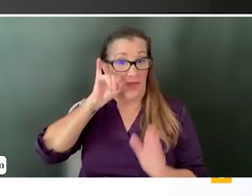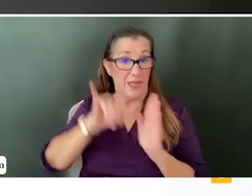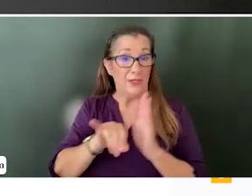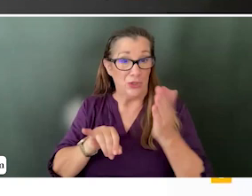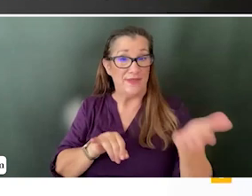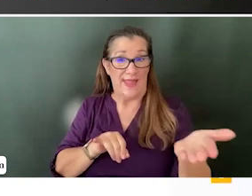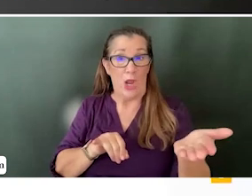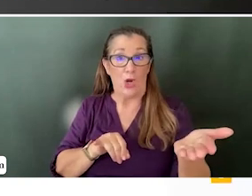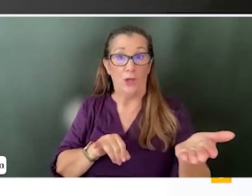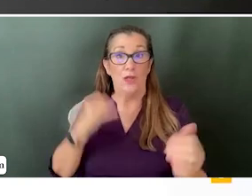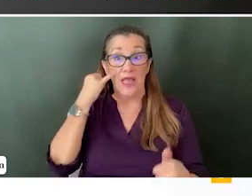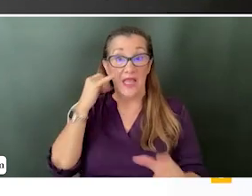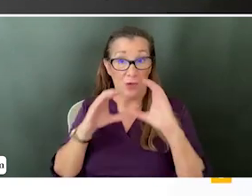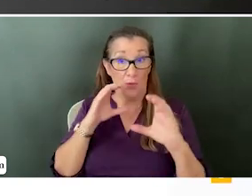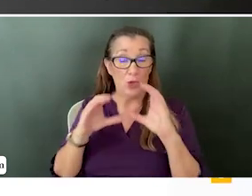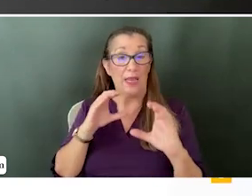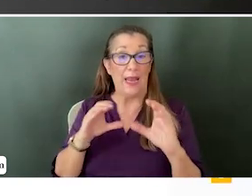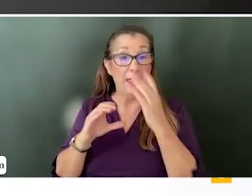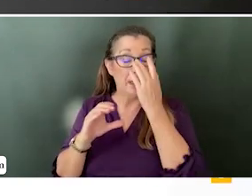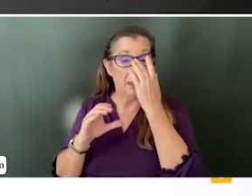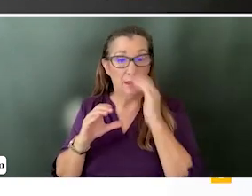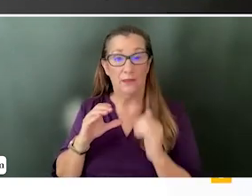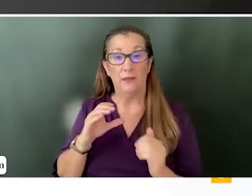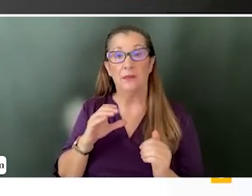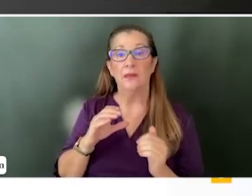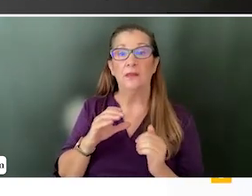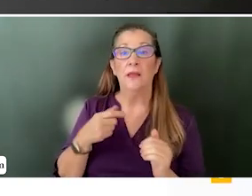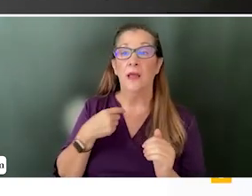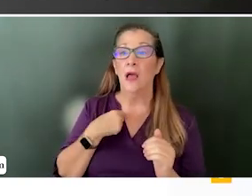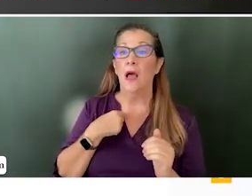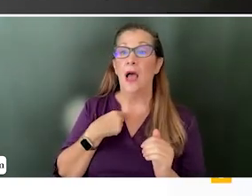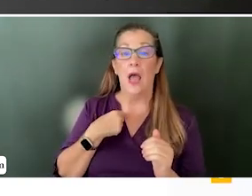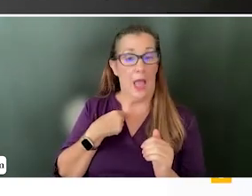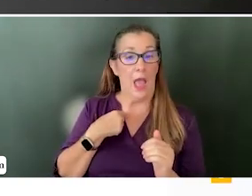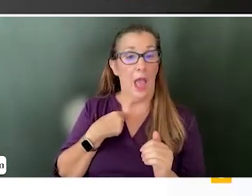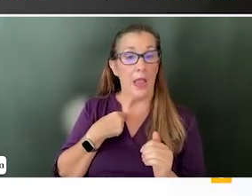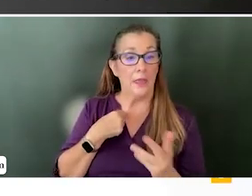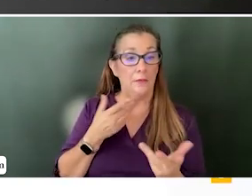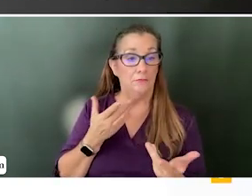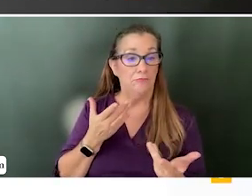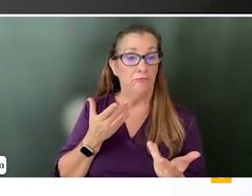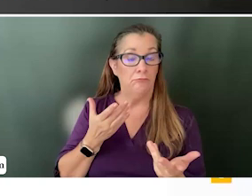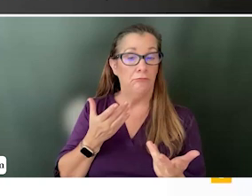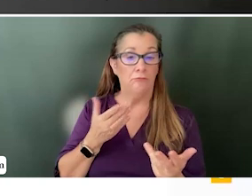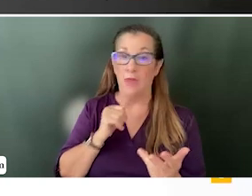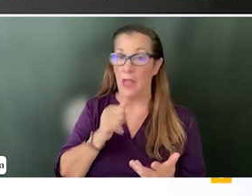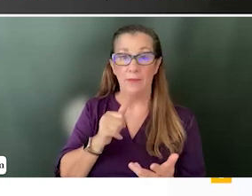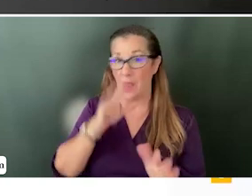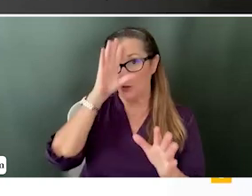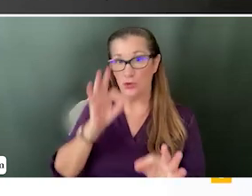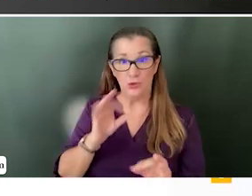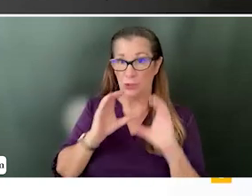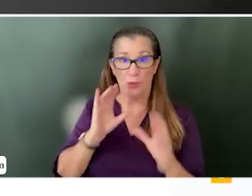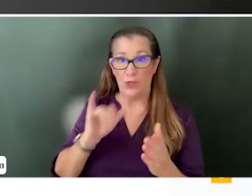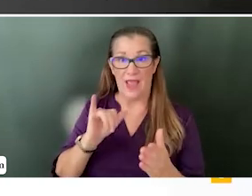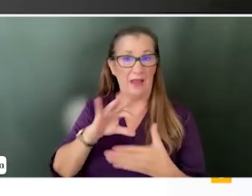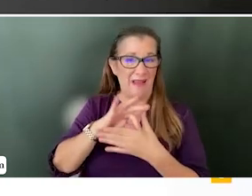Um, if it's communicating, um, something I as a content developer and am not choosing to communicate that content very effectively.